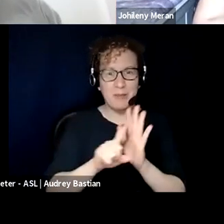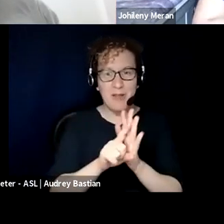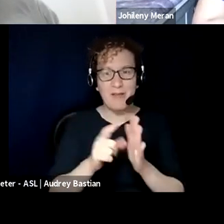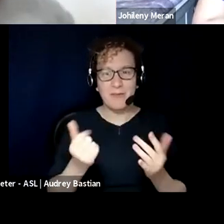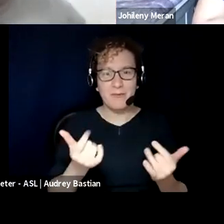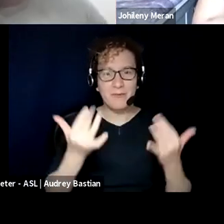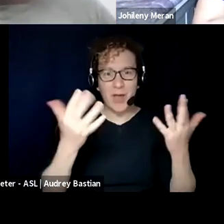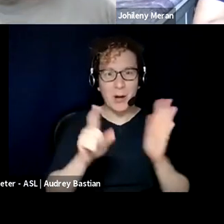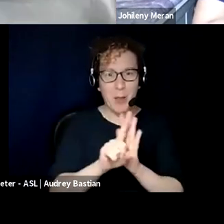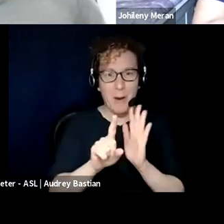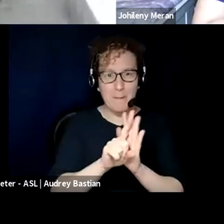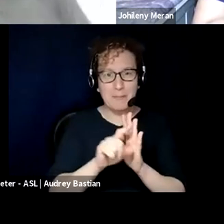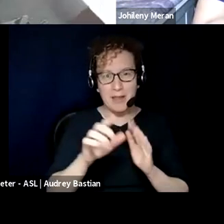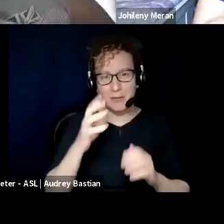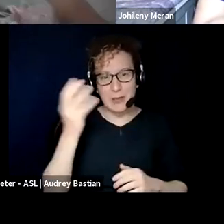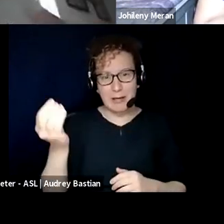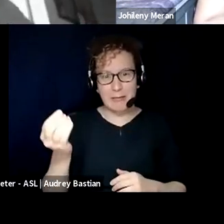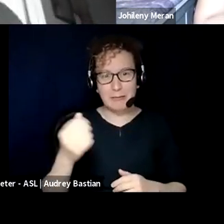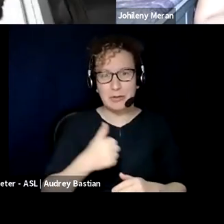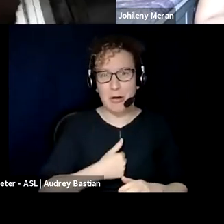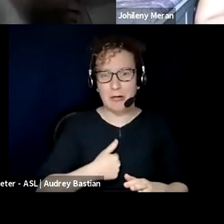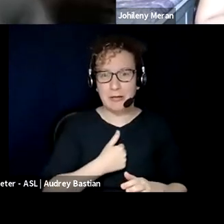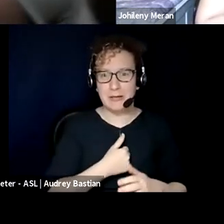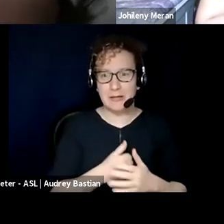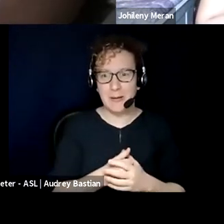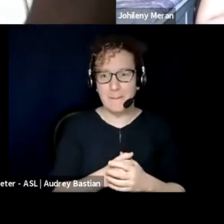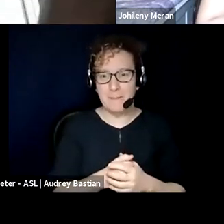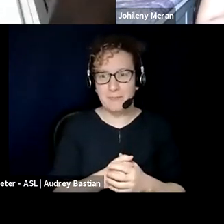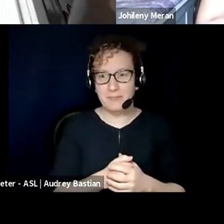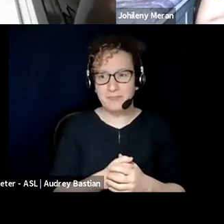Okay. GILLIAN GILES: This is Gillian. I can hop in.